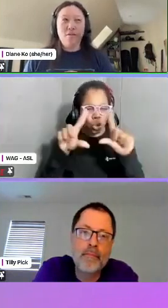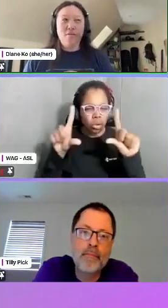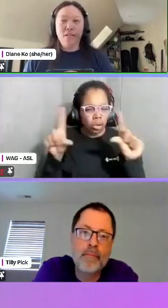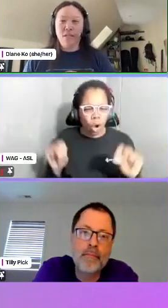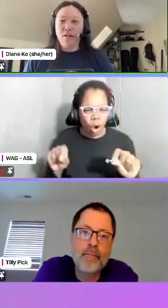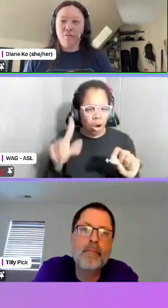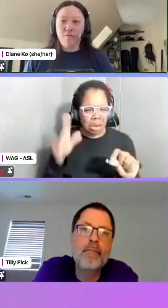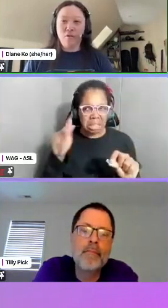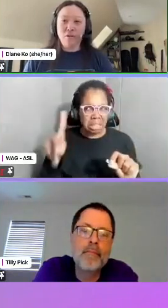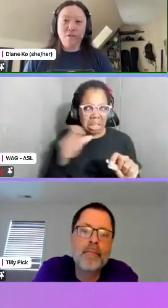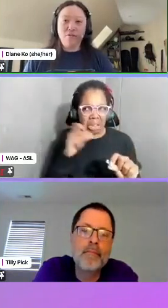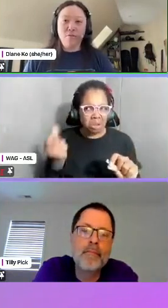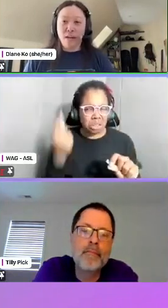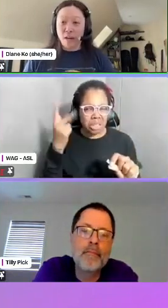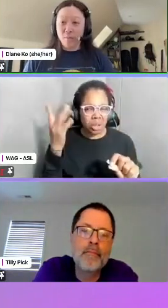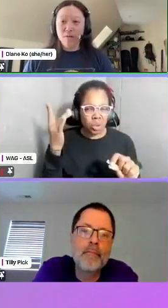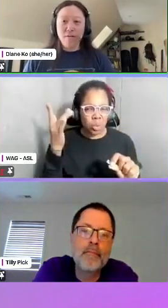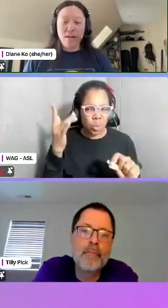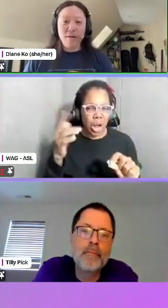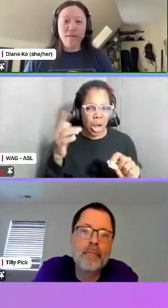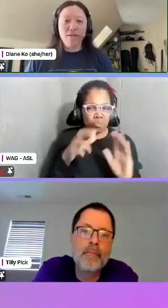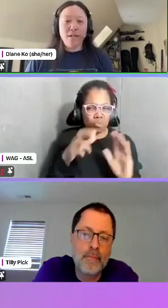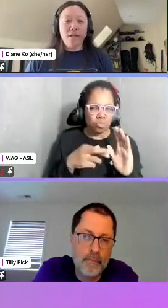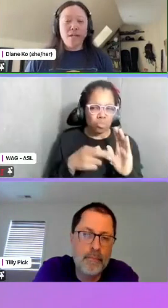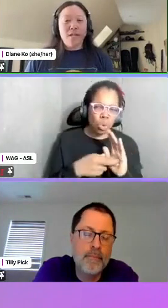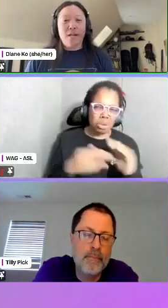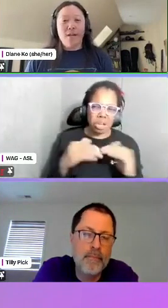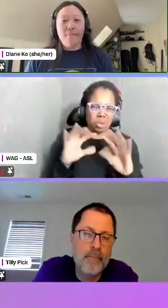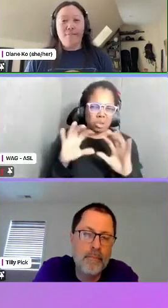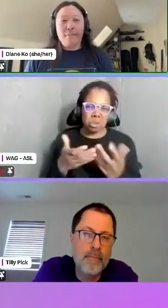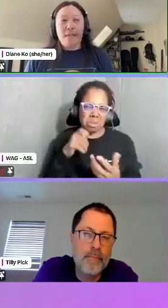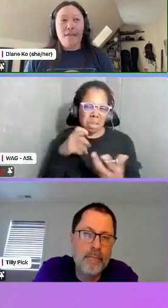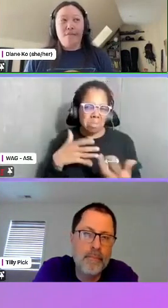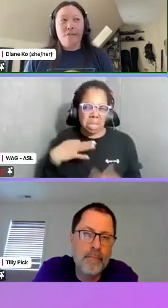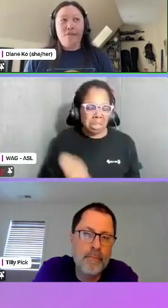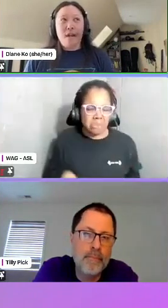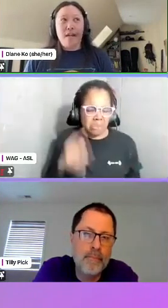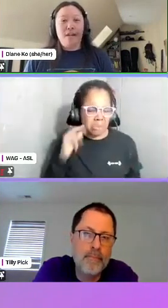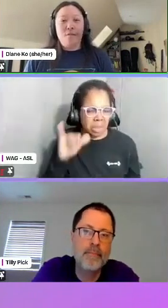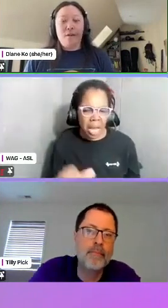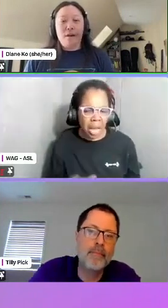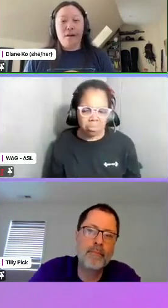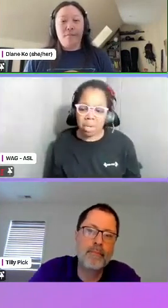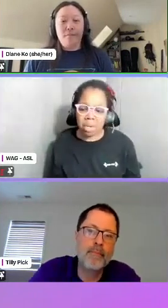error message more easily if it was placed above the input instead of below. The answer was provided is that they find